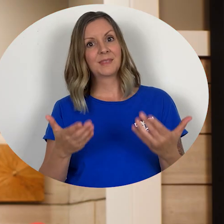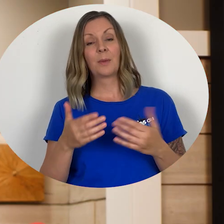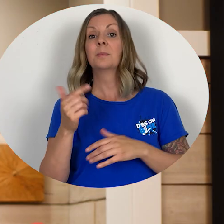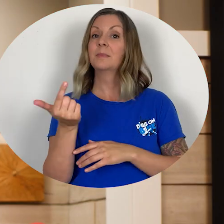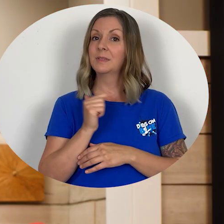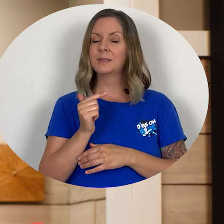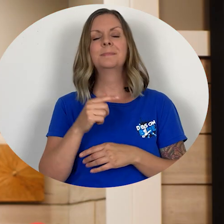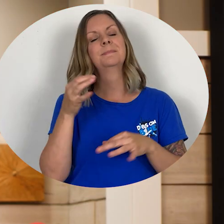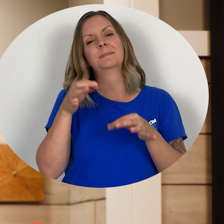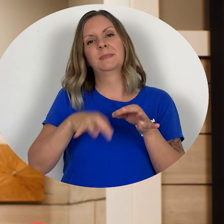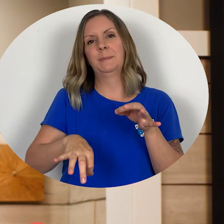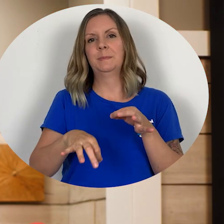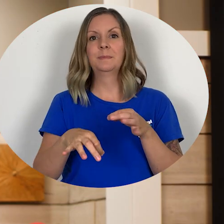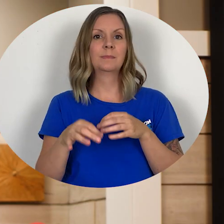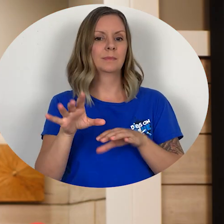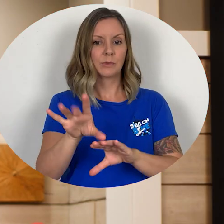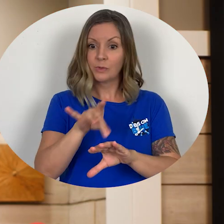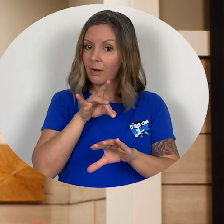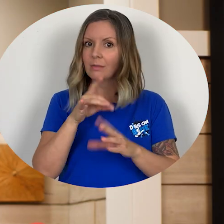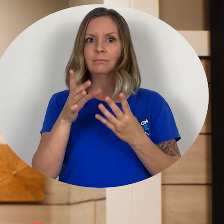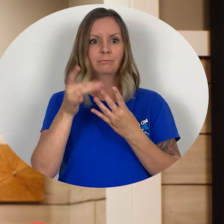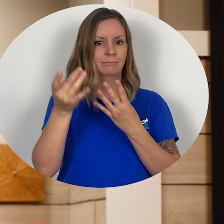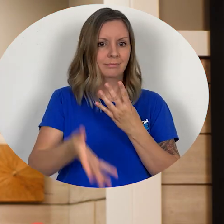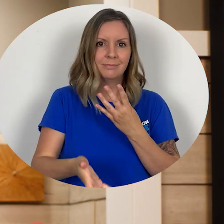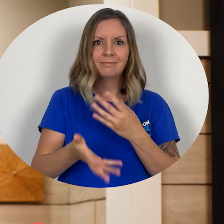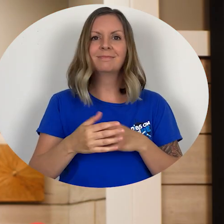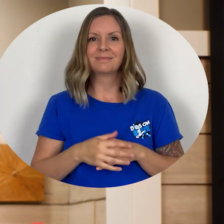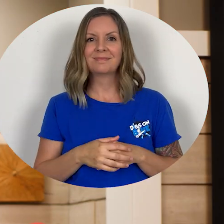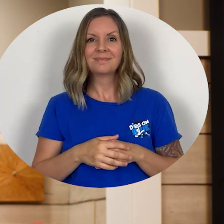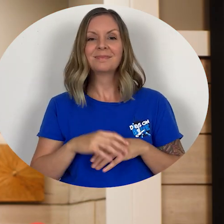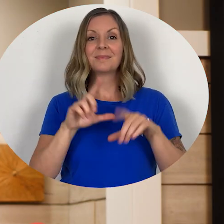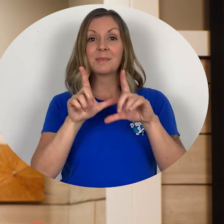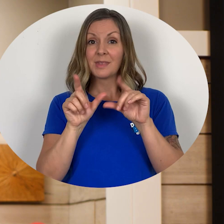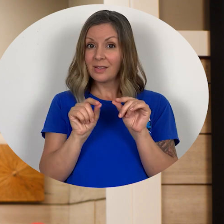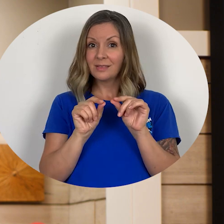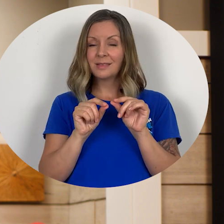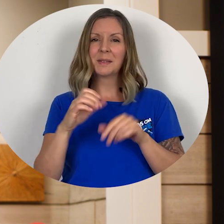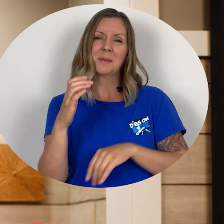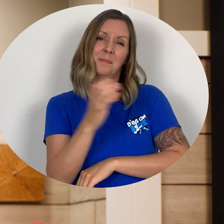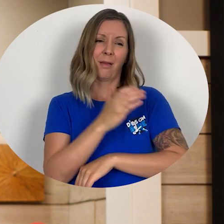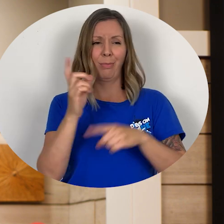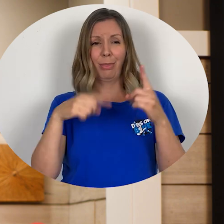is really quite simple: you draw a card and then you play a card. But the cards all have